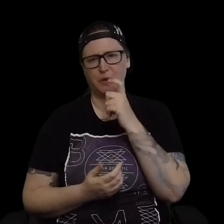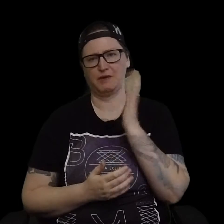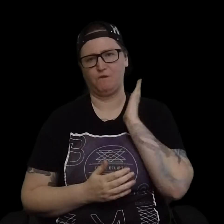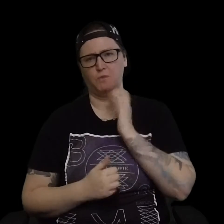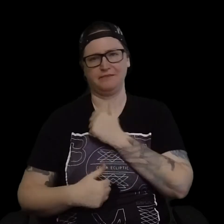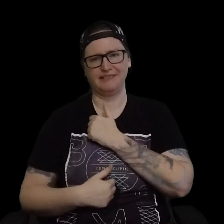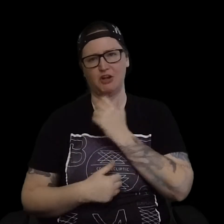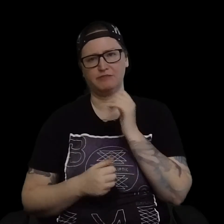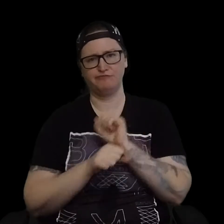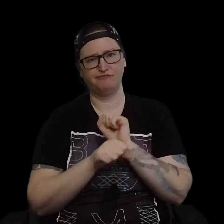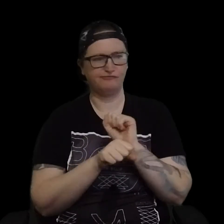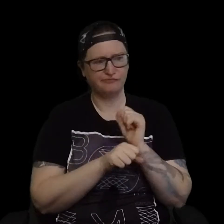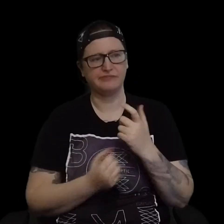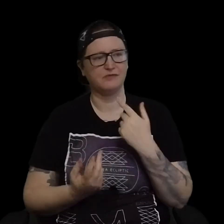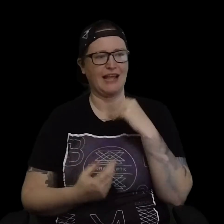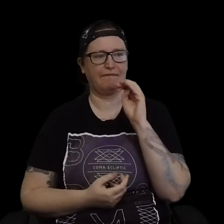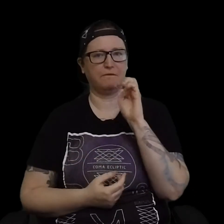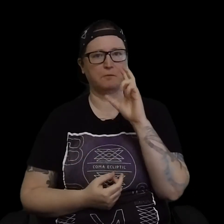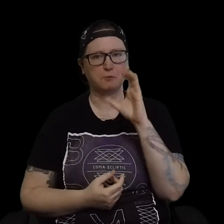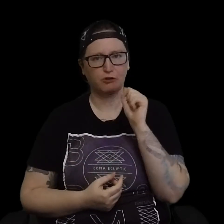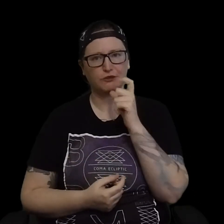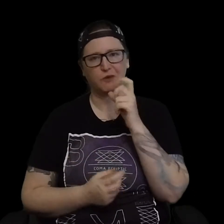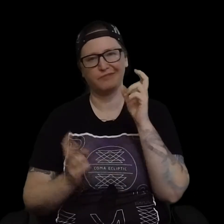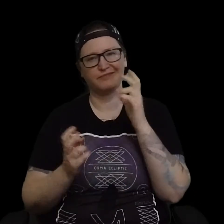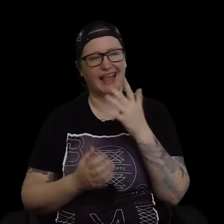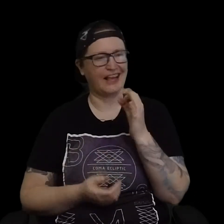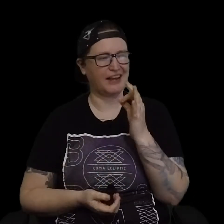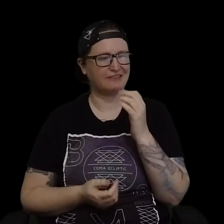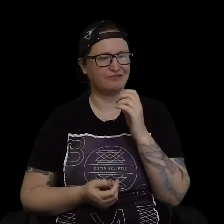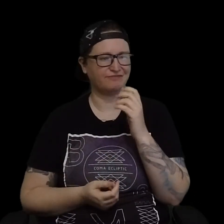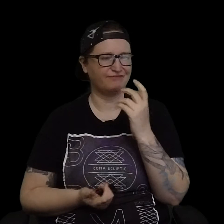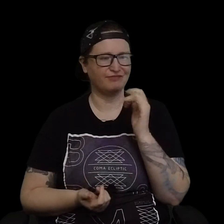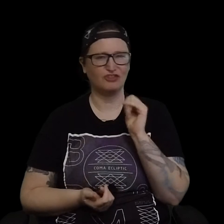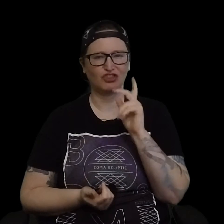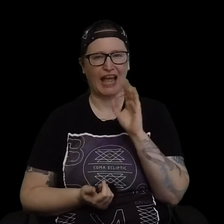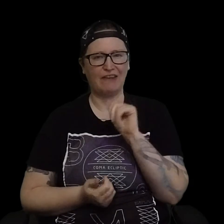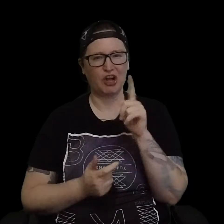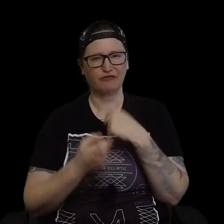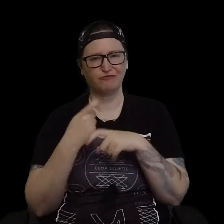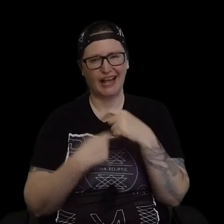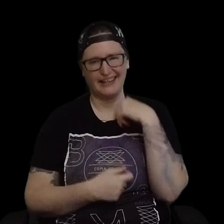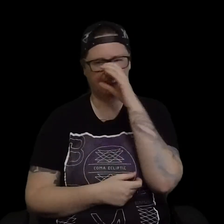know military people former military people who work you have mercs who are kind of like jack of